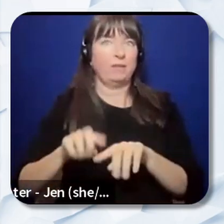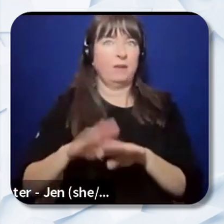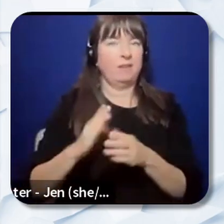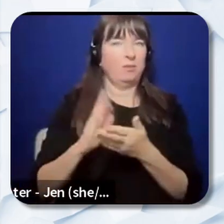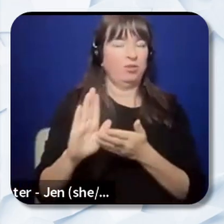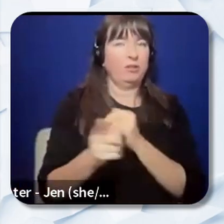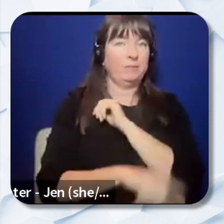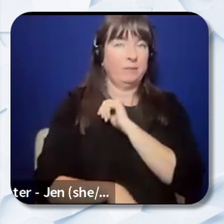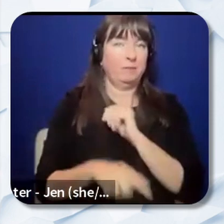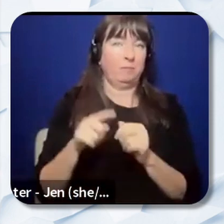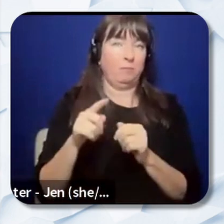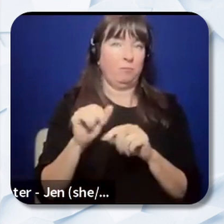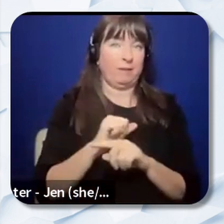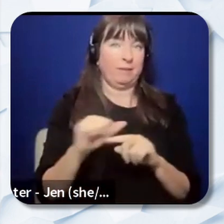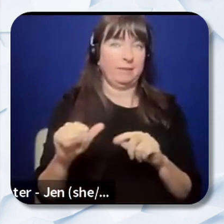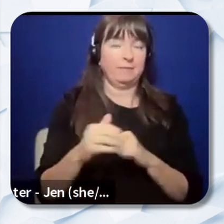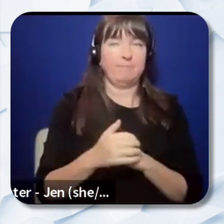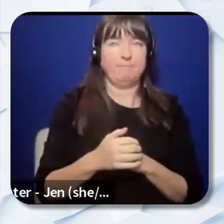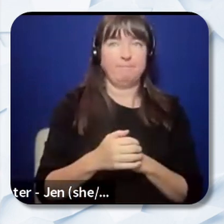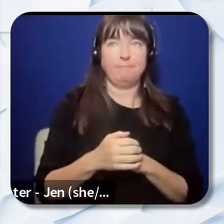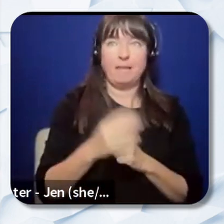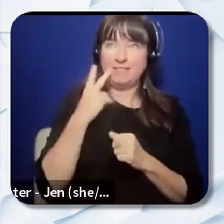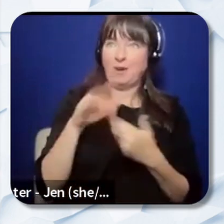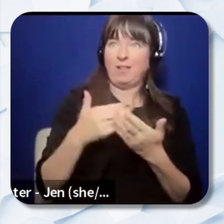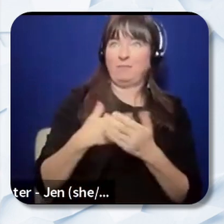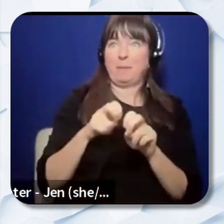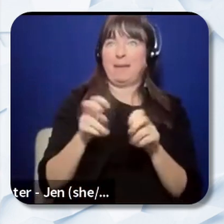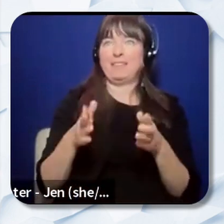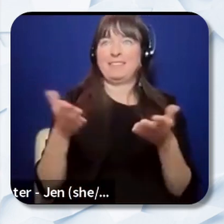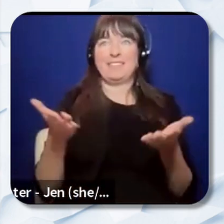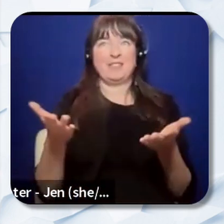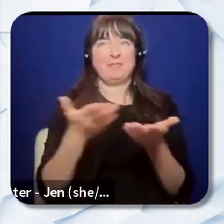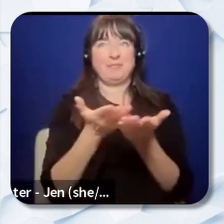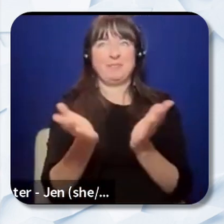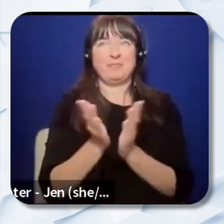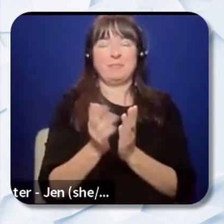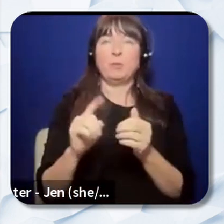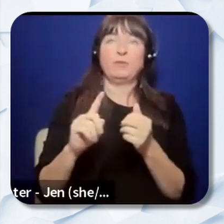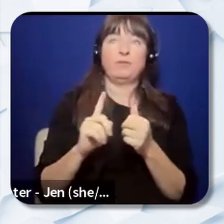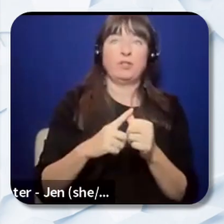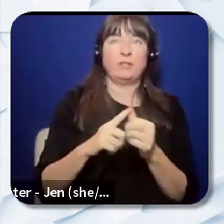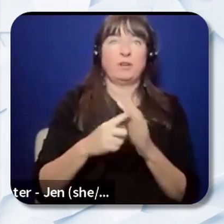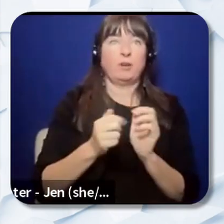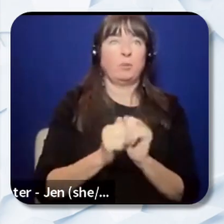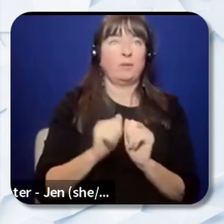discipline practices? I see all of my panelists on the screen so we'll start first with Alycia.